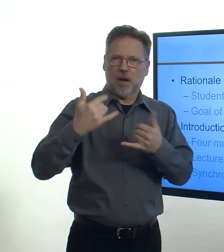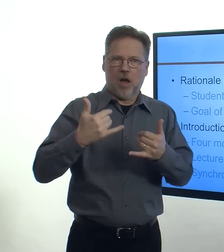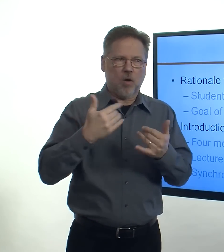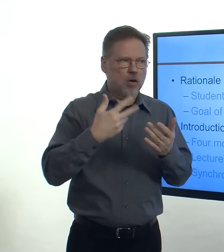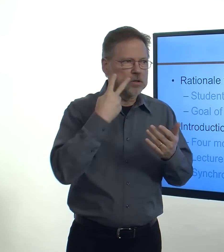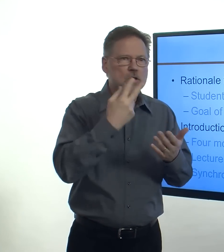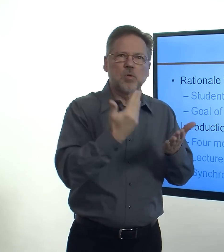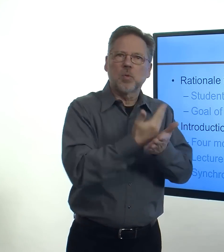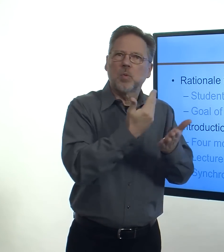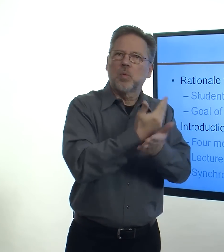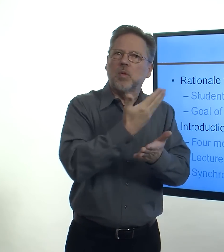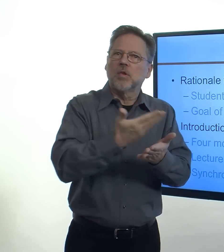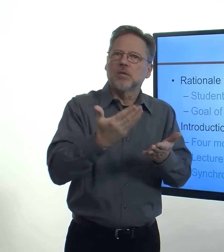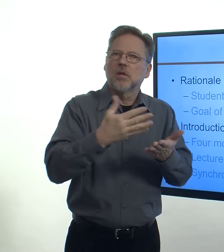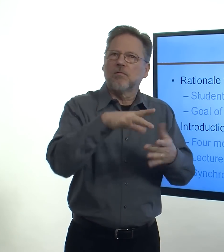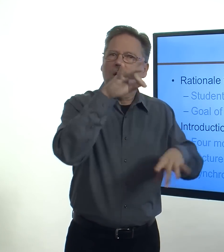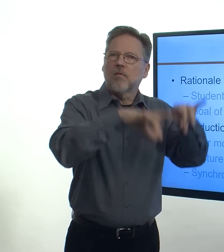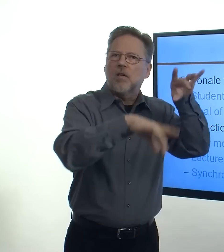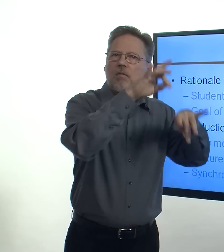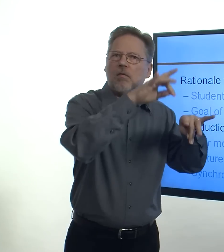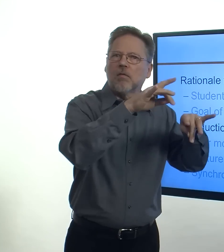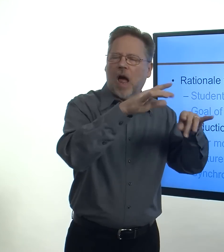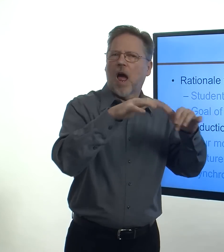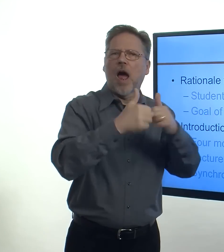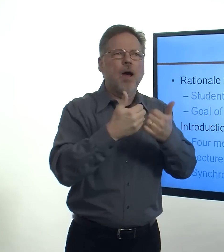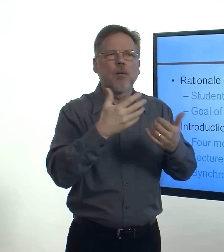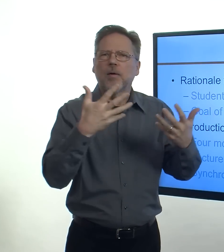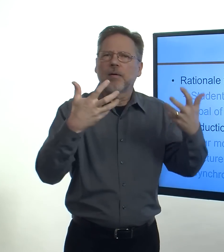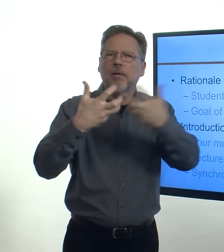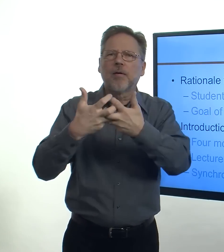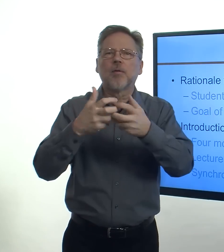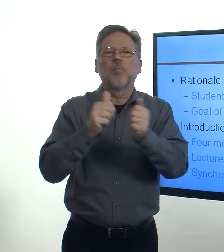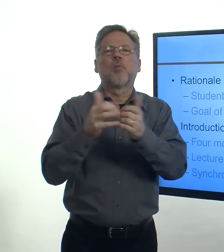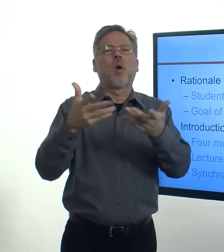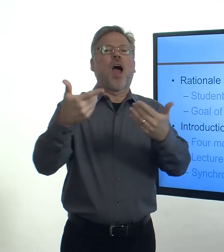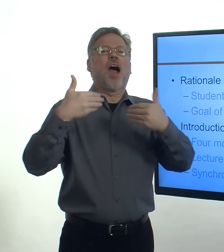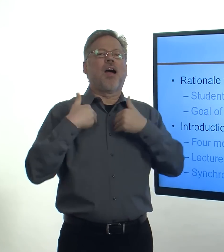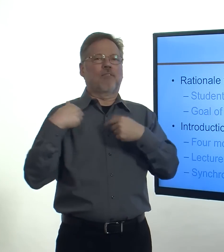but with new findings shared in this course, you’ll have to reconcile that with information